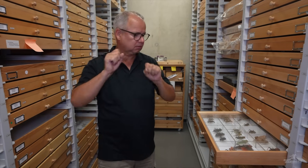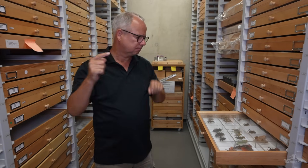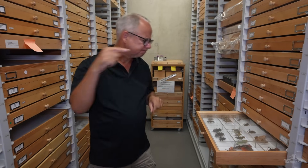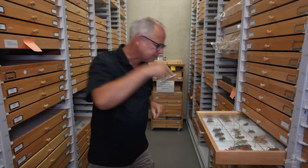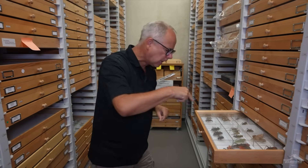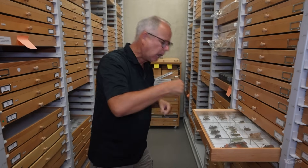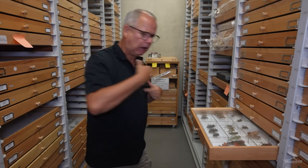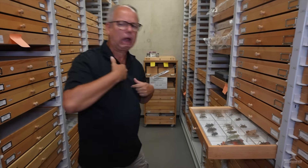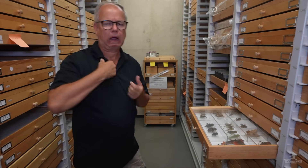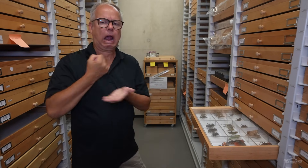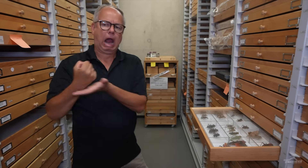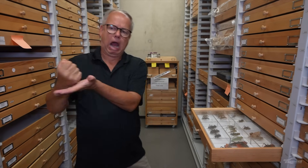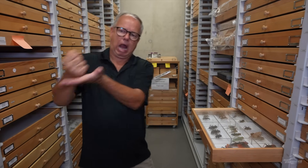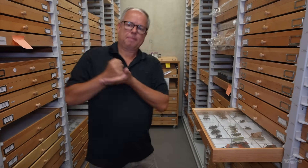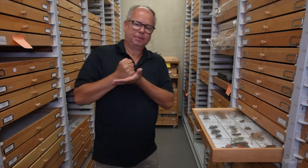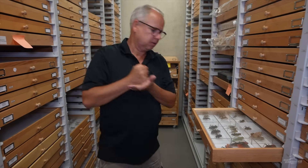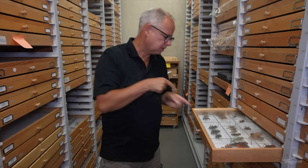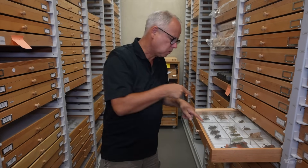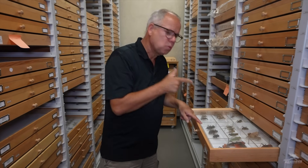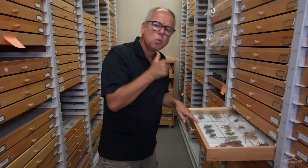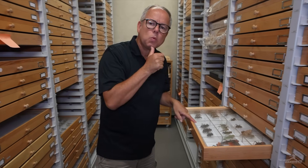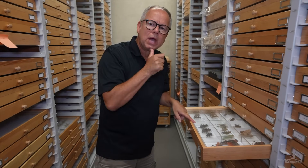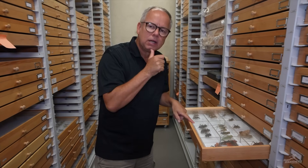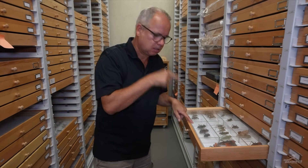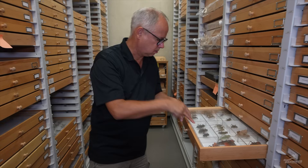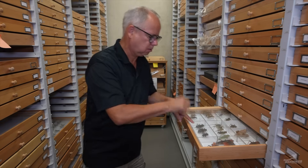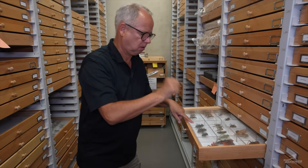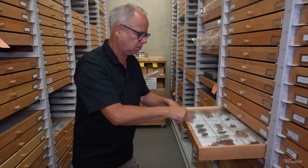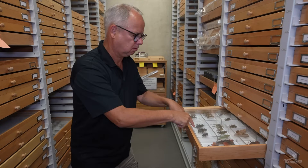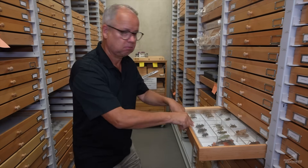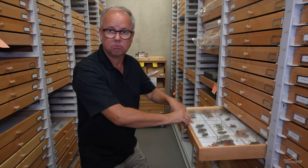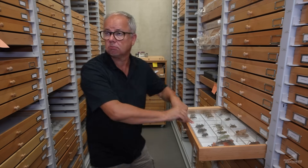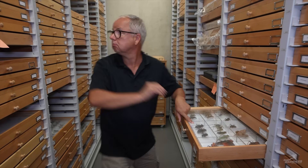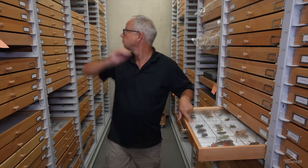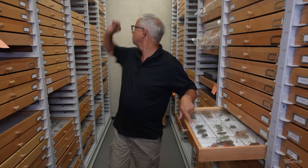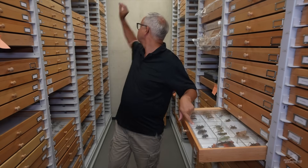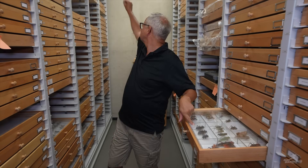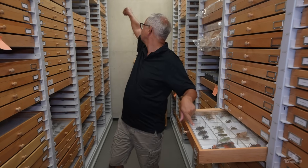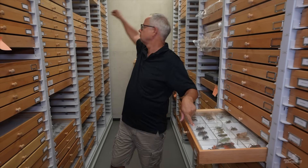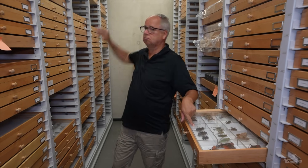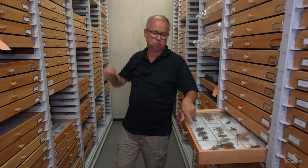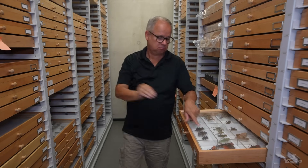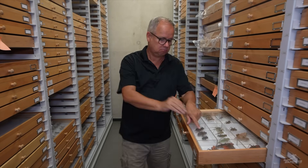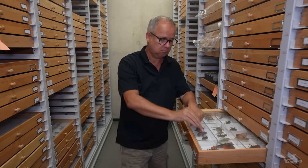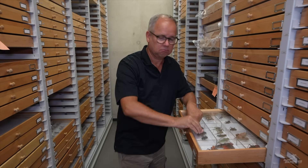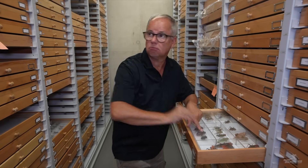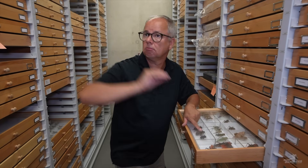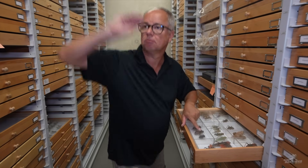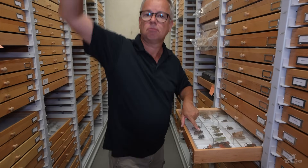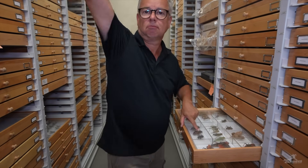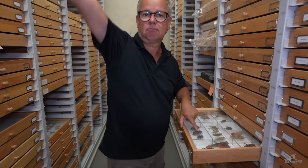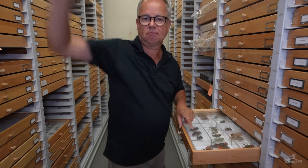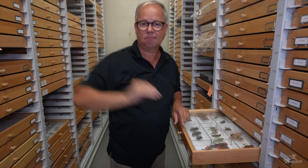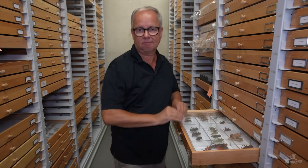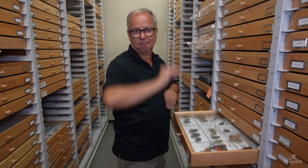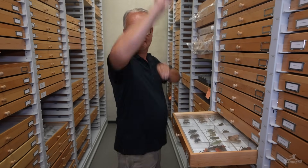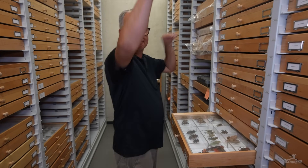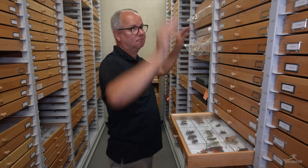their help in identification and storage.